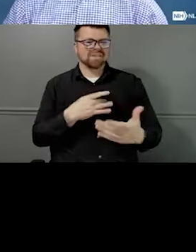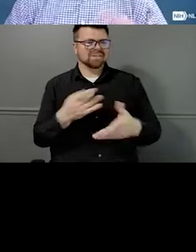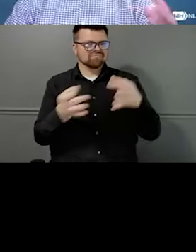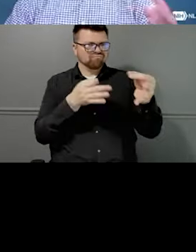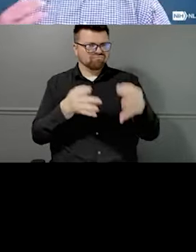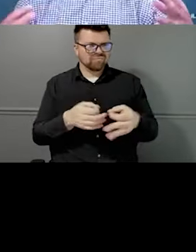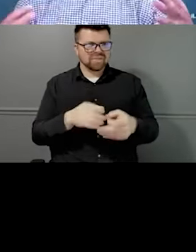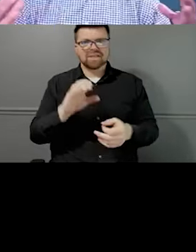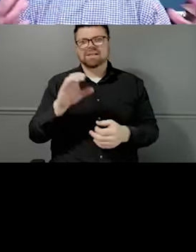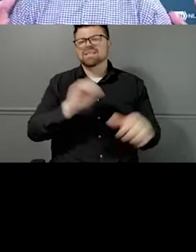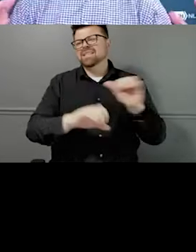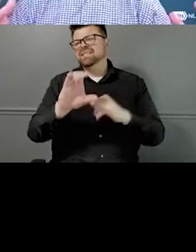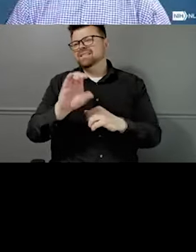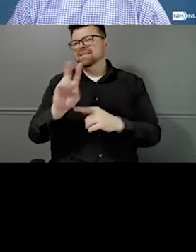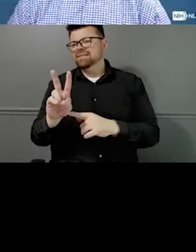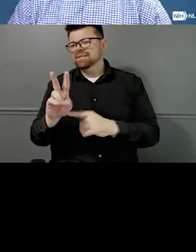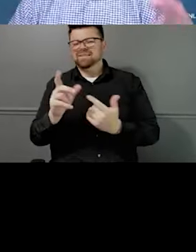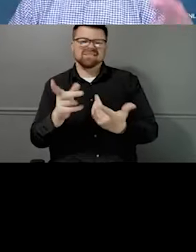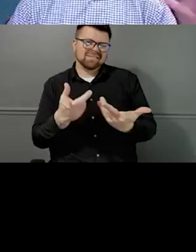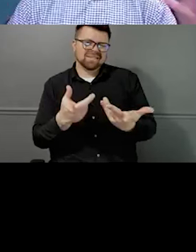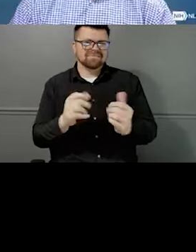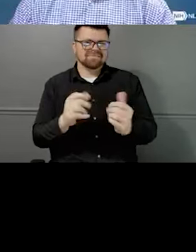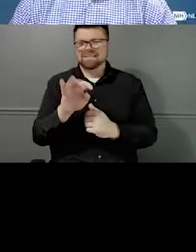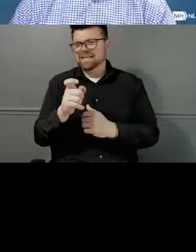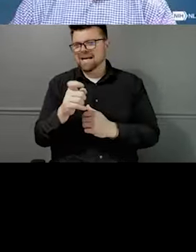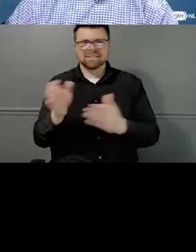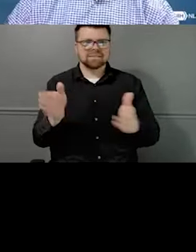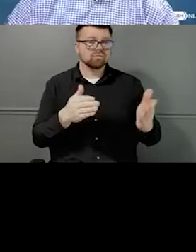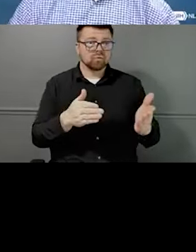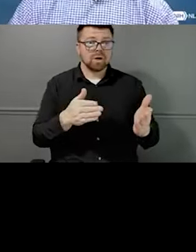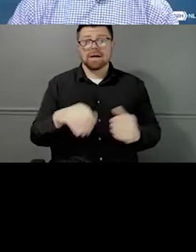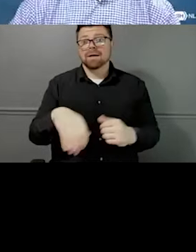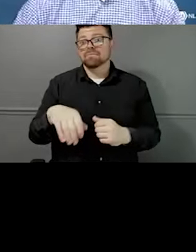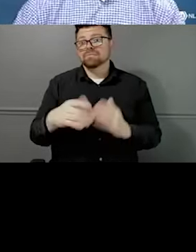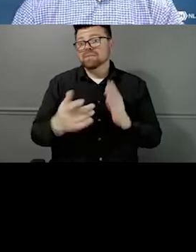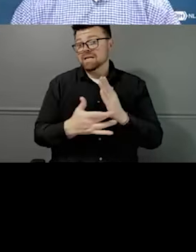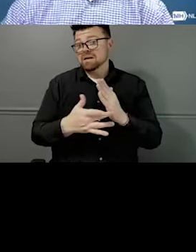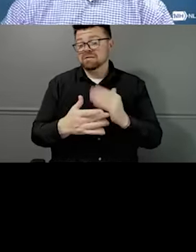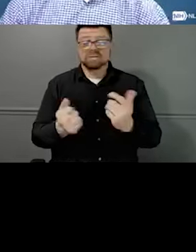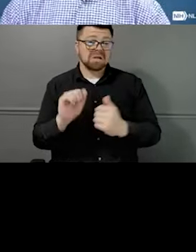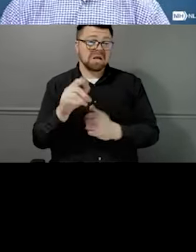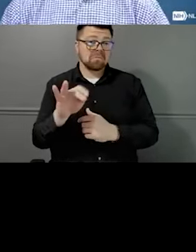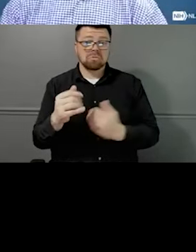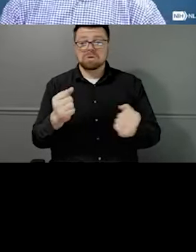It's similar to tax prep software. We're in April. Lots of people have been filing taxes this month.